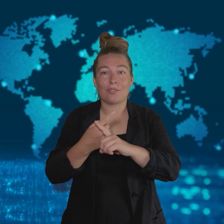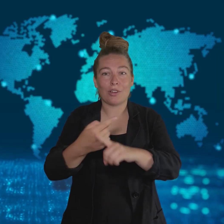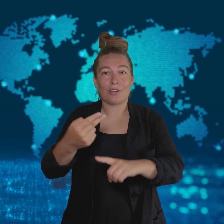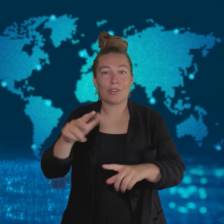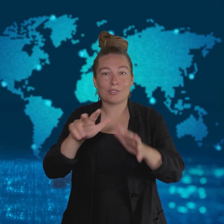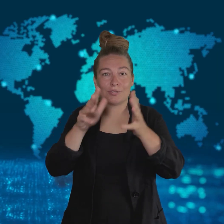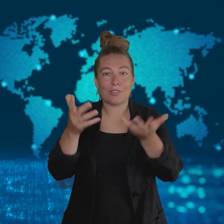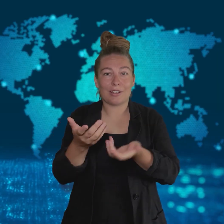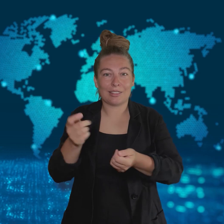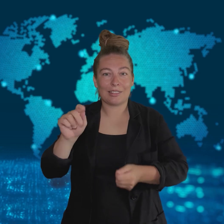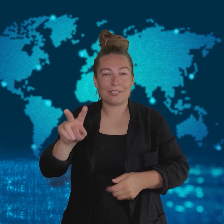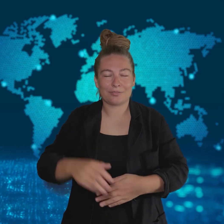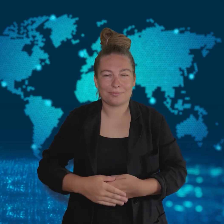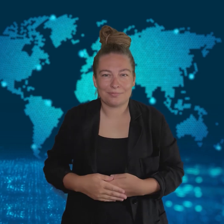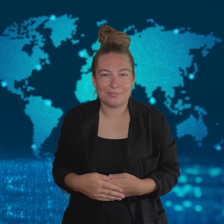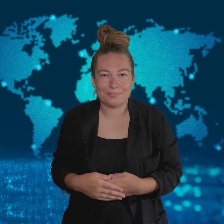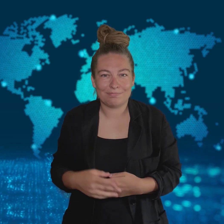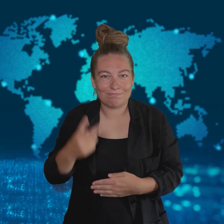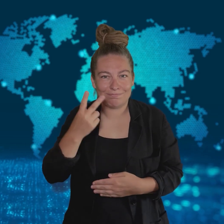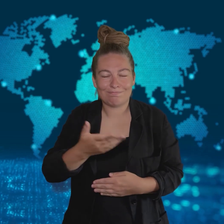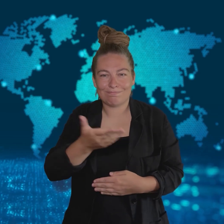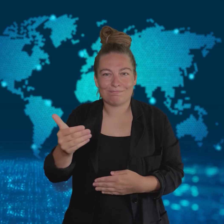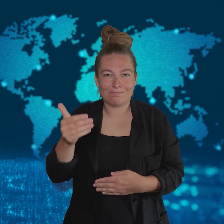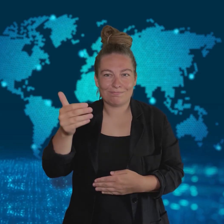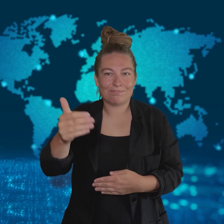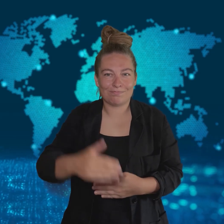To get new video updates! See you next time!